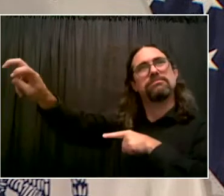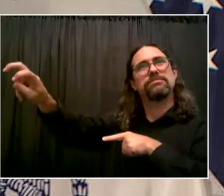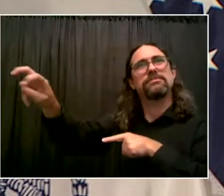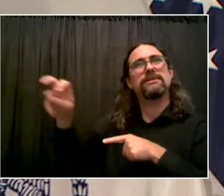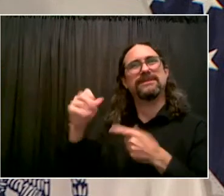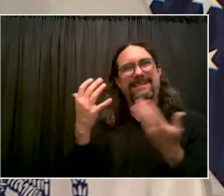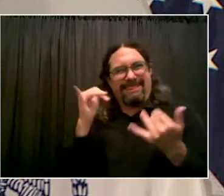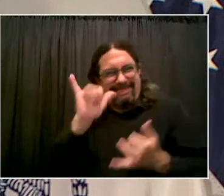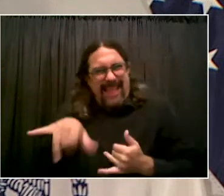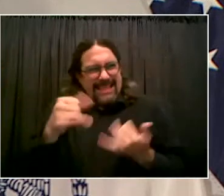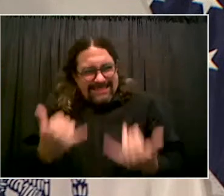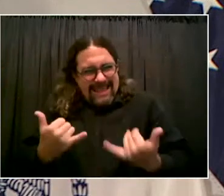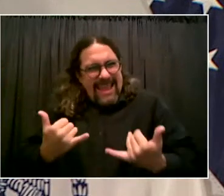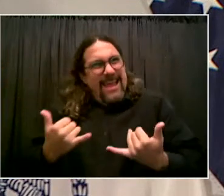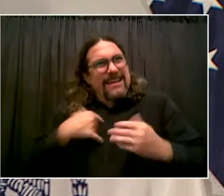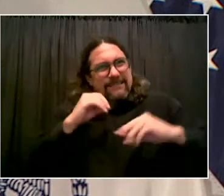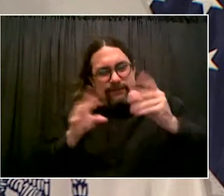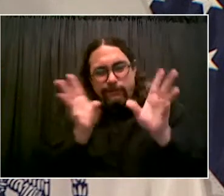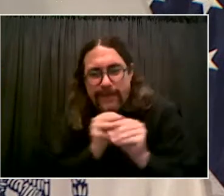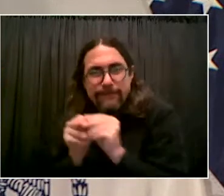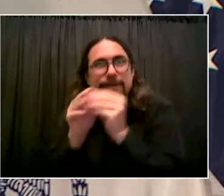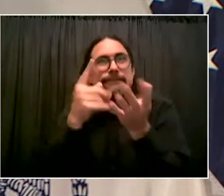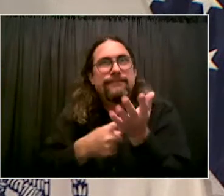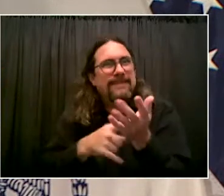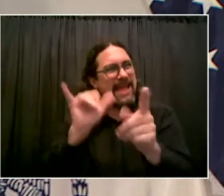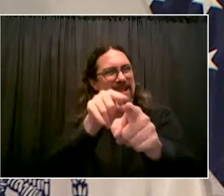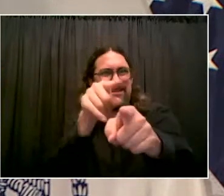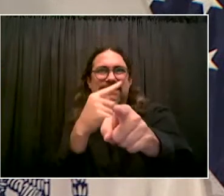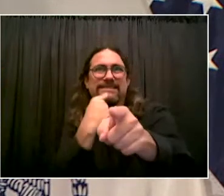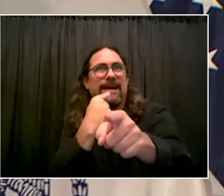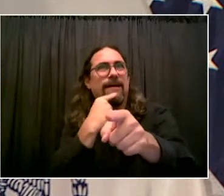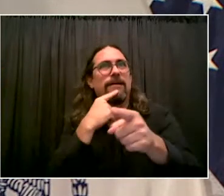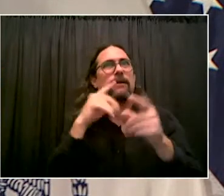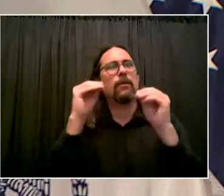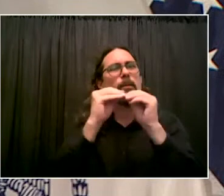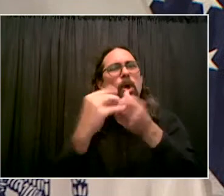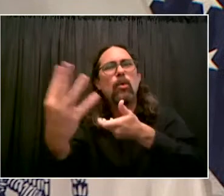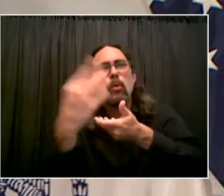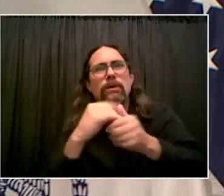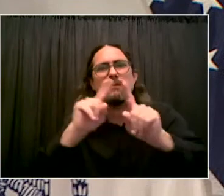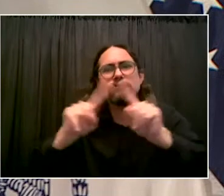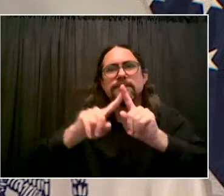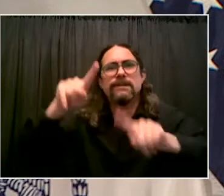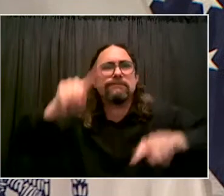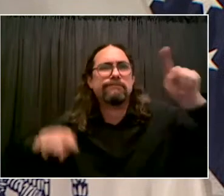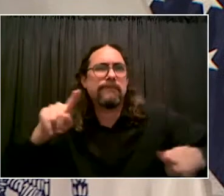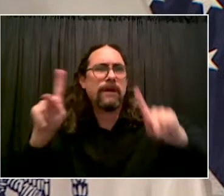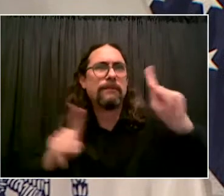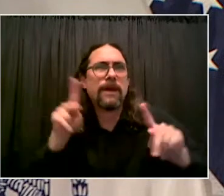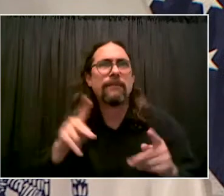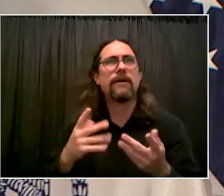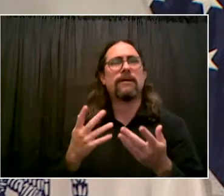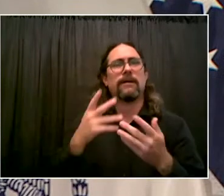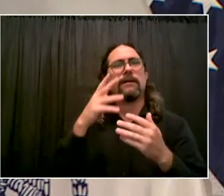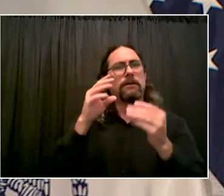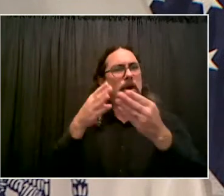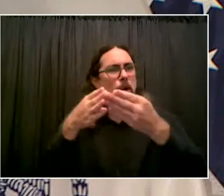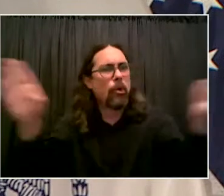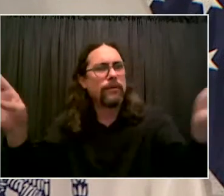THAT'S WHAT WE ARE WORKING ON, THE POINT ABOUT THE INFORMATION,